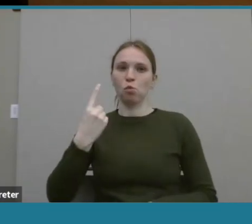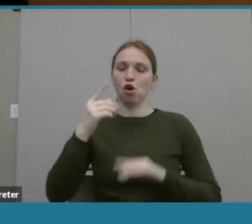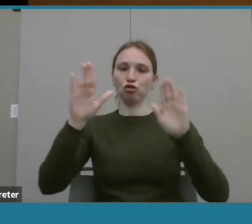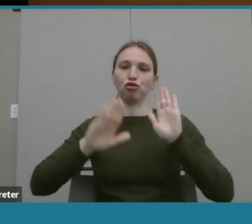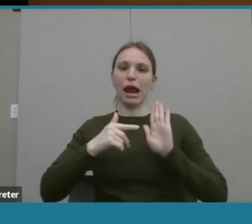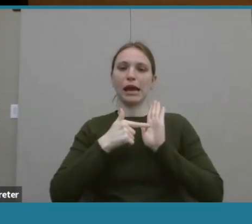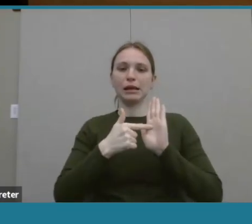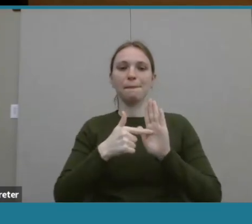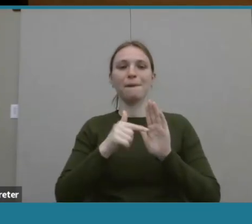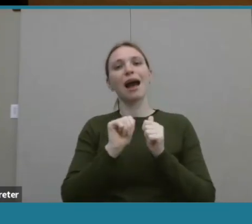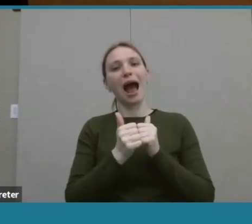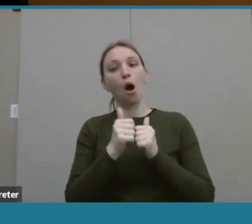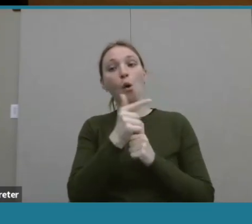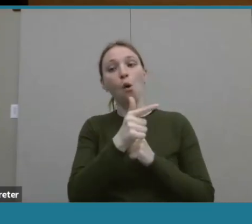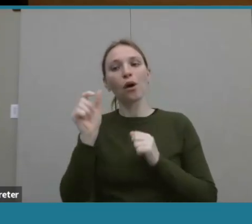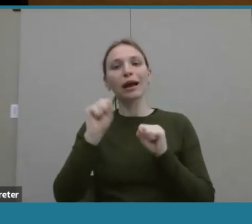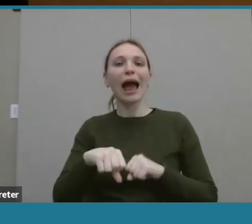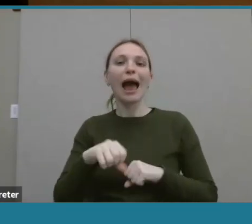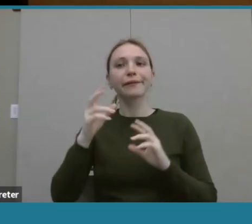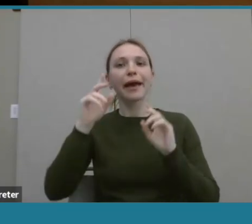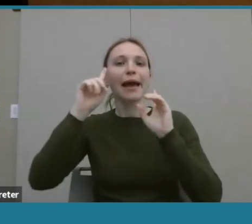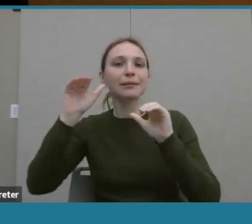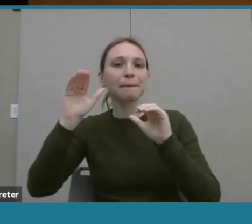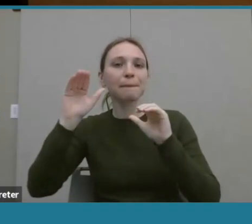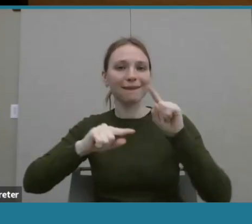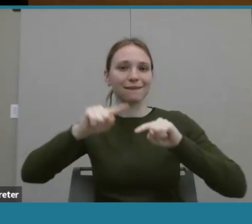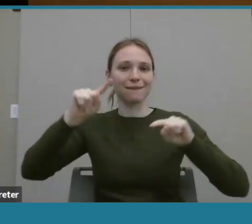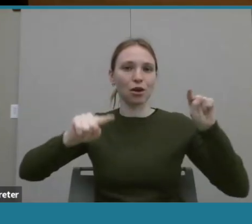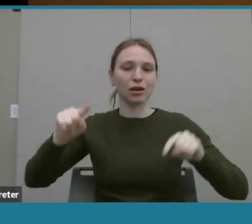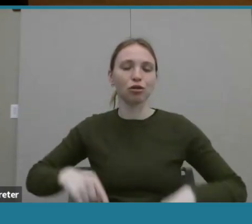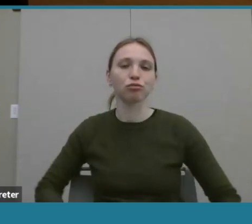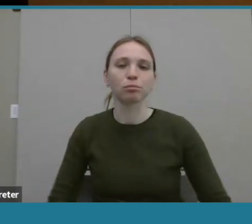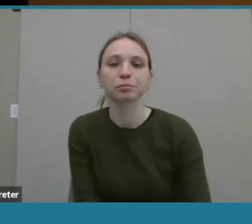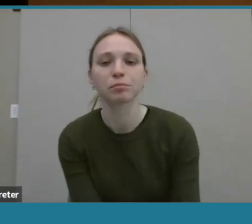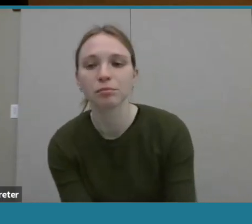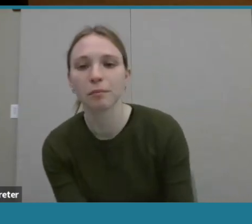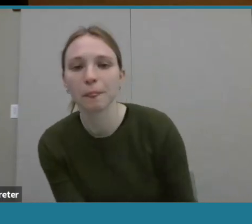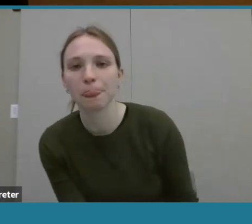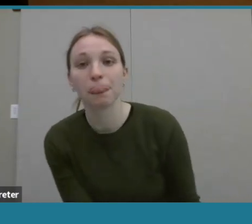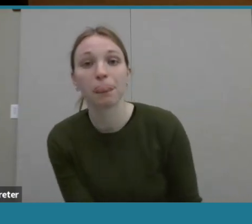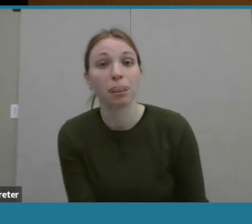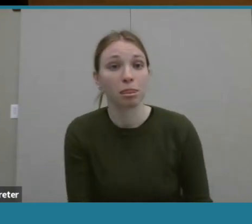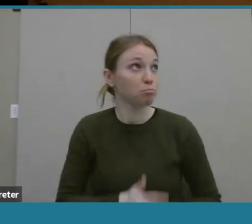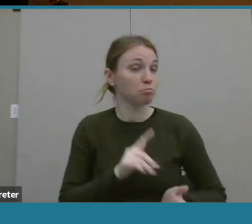expect variation in what we're doing and learning. All right, is this you?